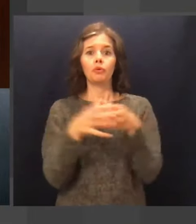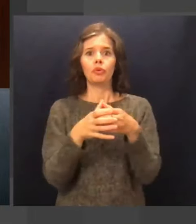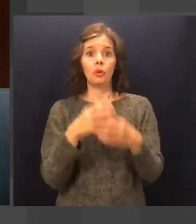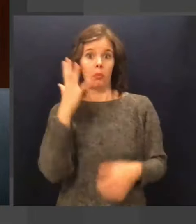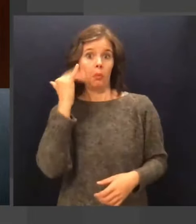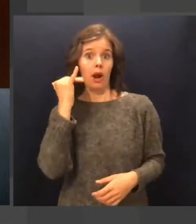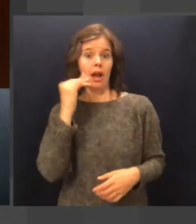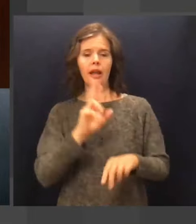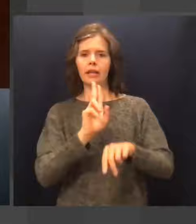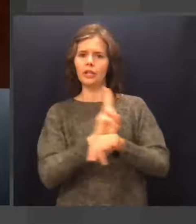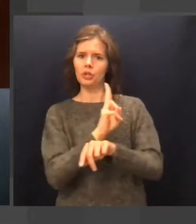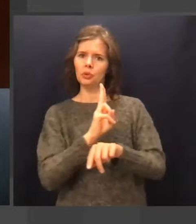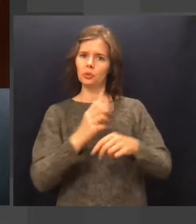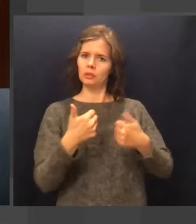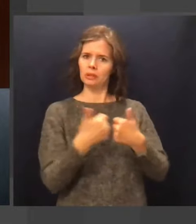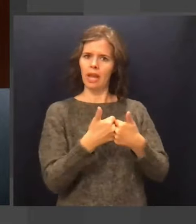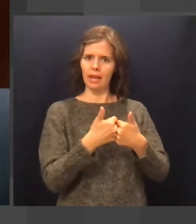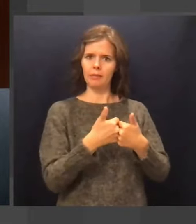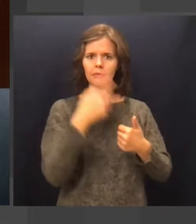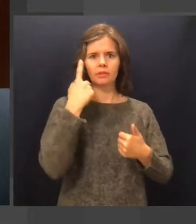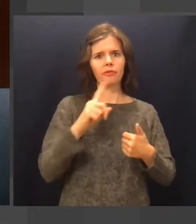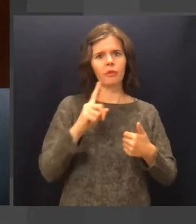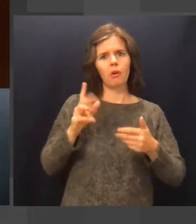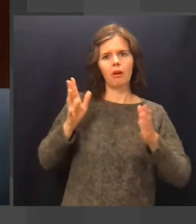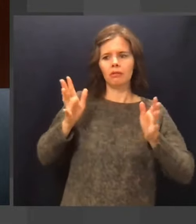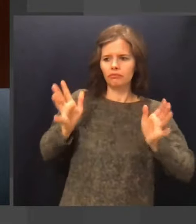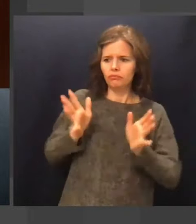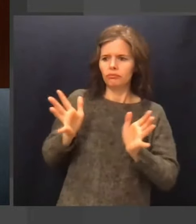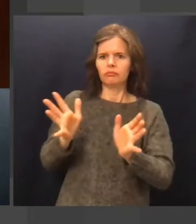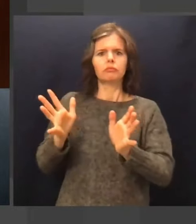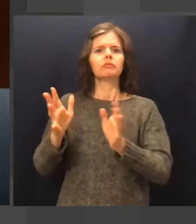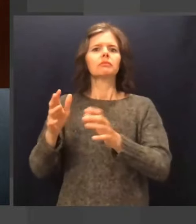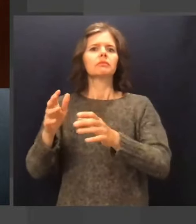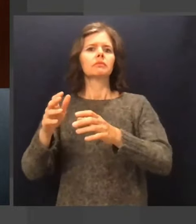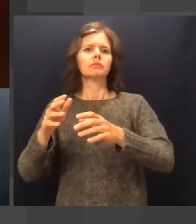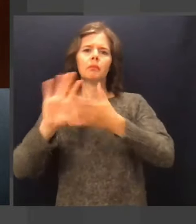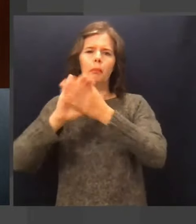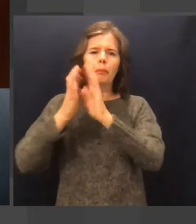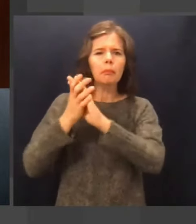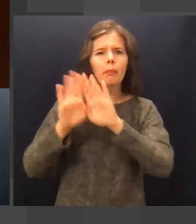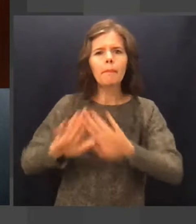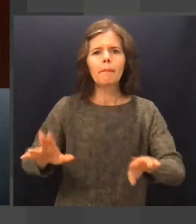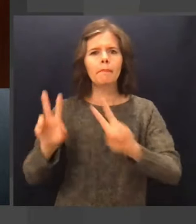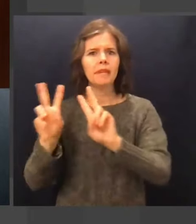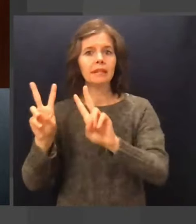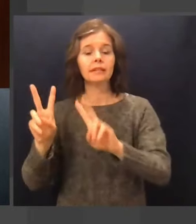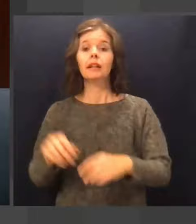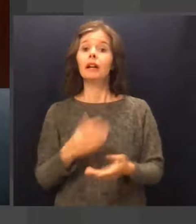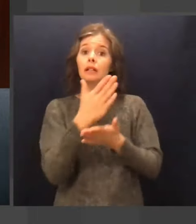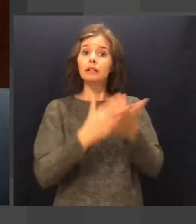USES GAMES TO PROMOTE PEACE.